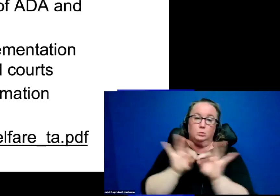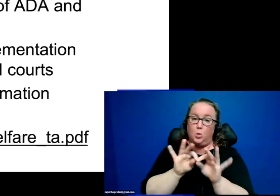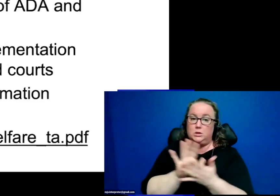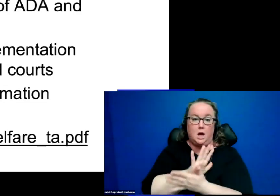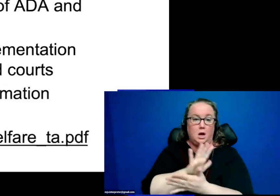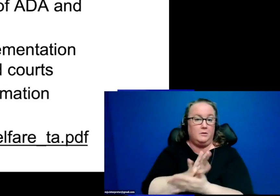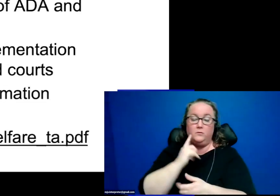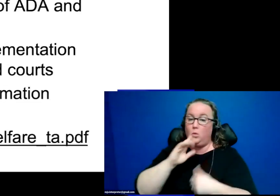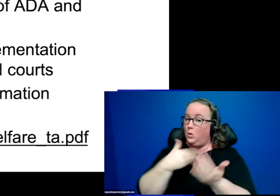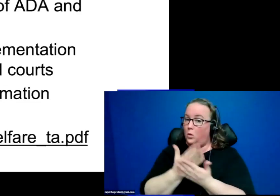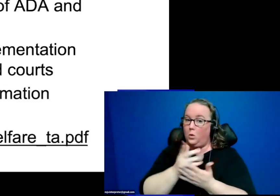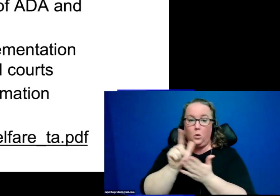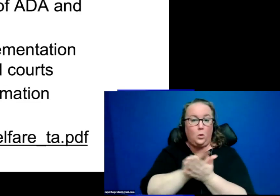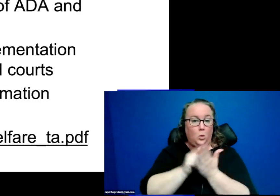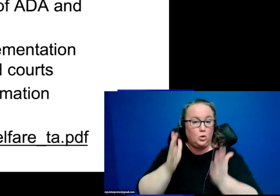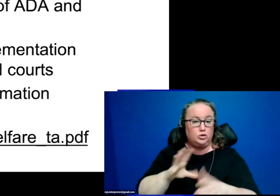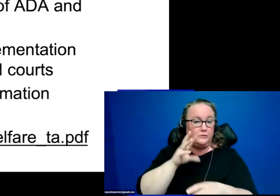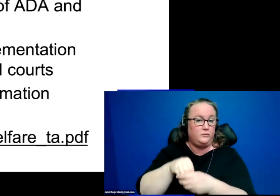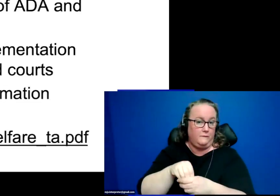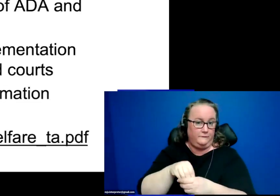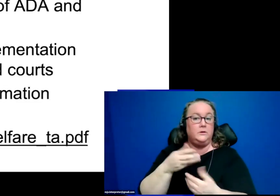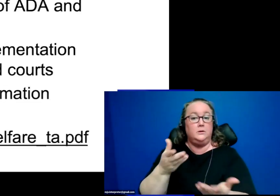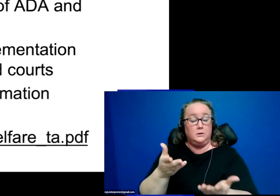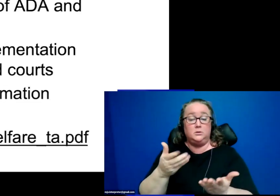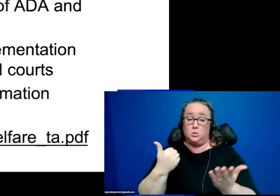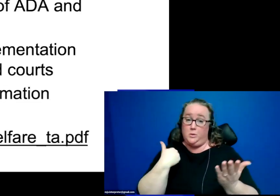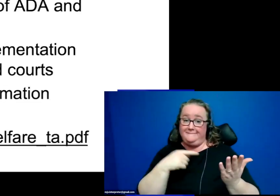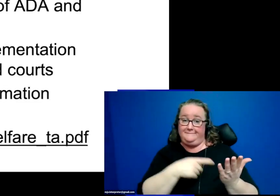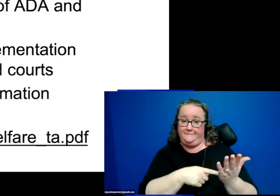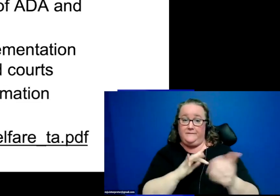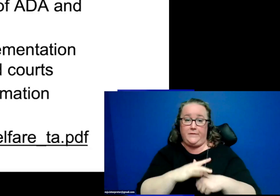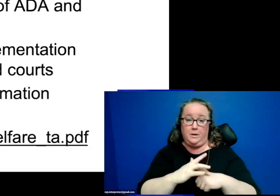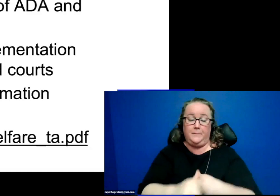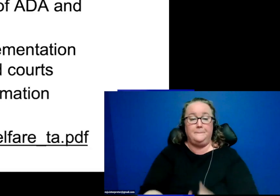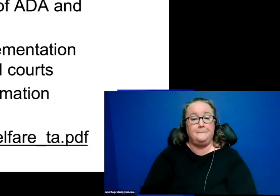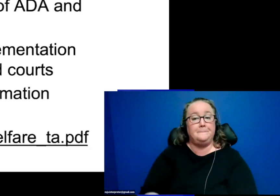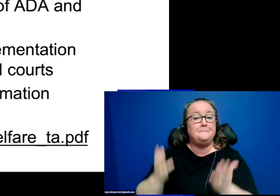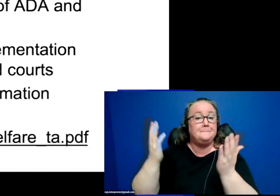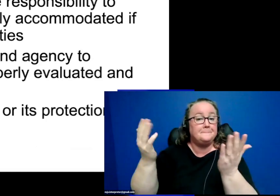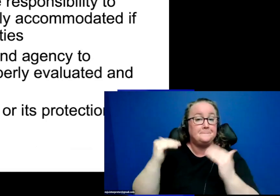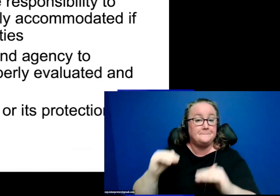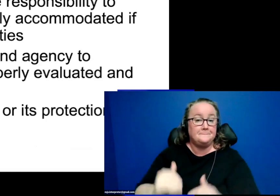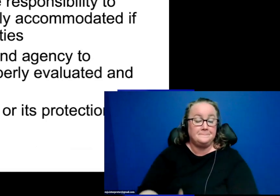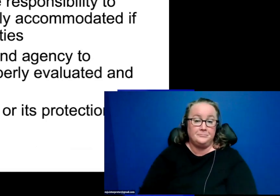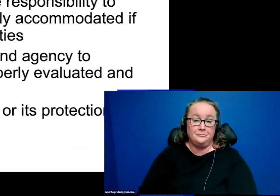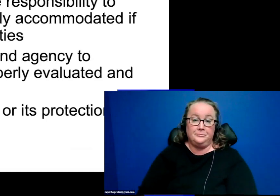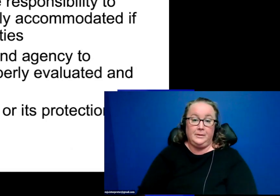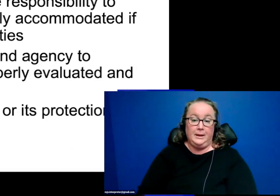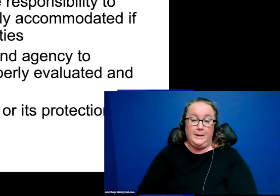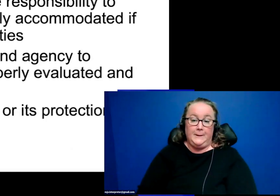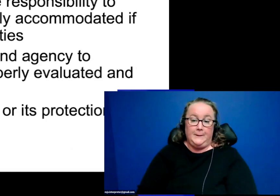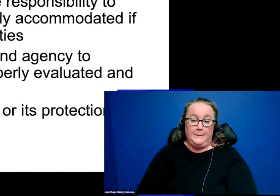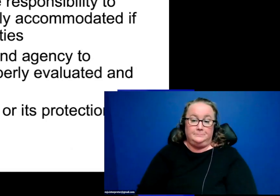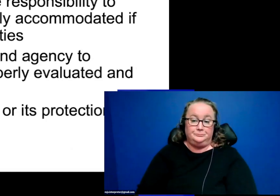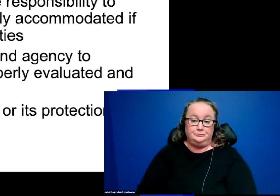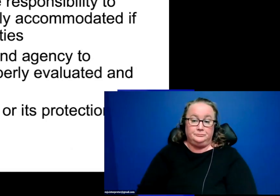that are involved in this area to have on hand. Next slide. There's a few other cases